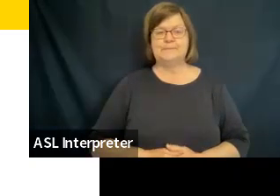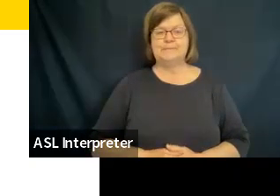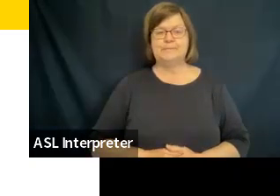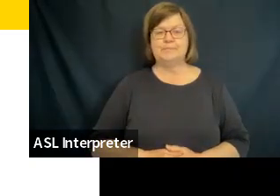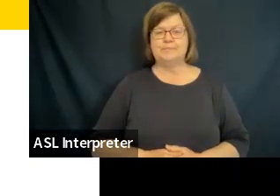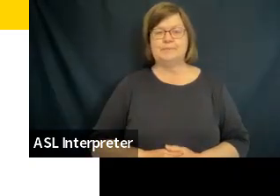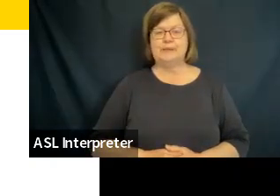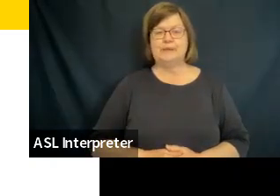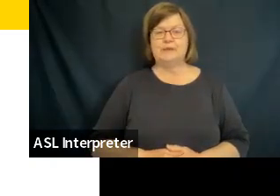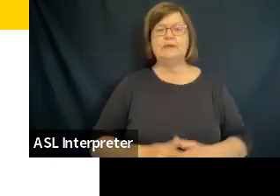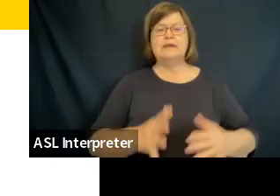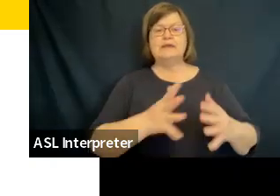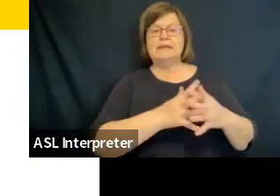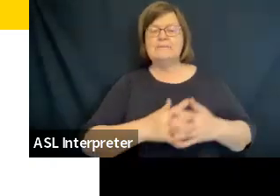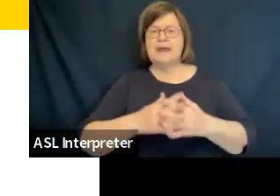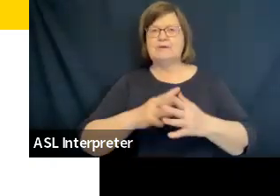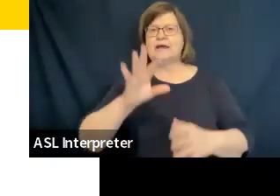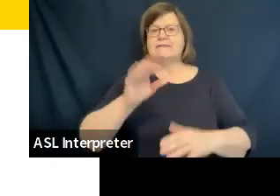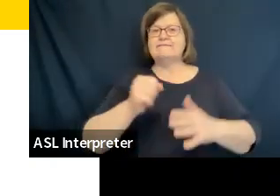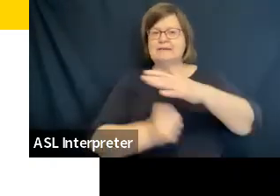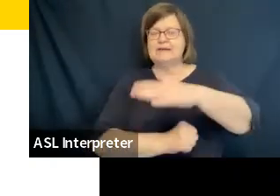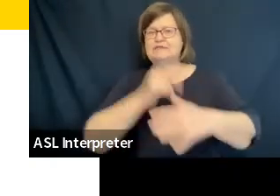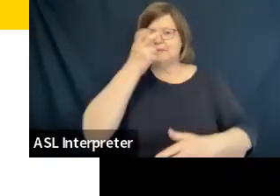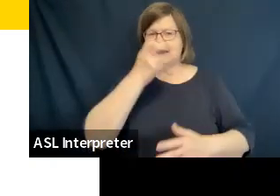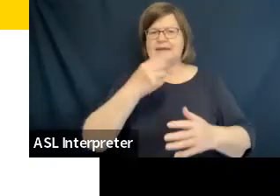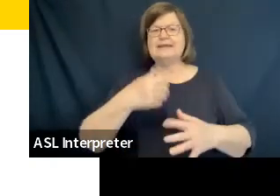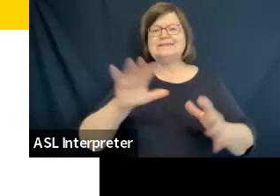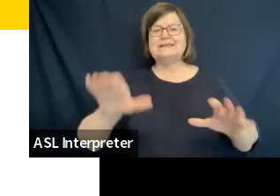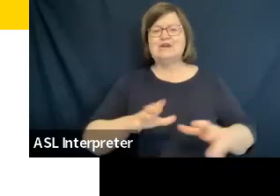The American Foundation for the Blind conducted a large project that served to help a specific